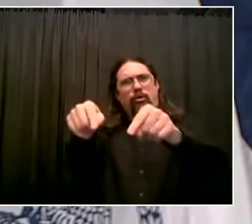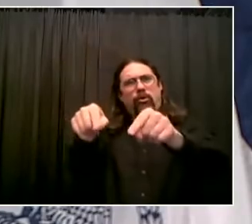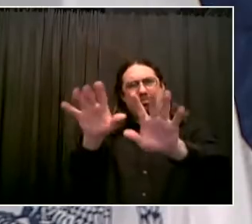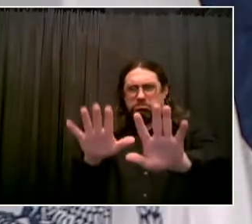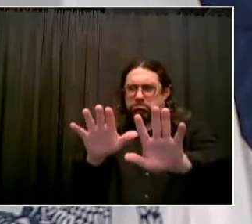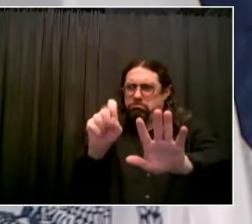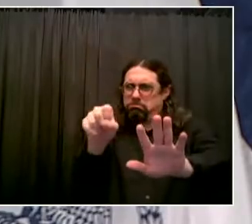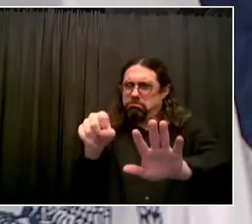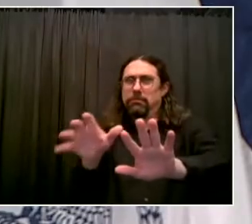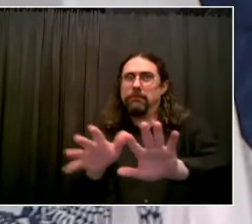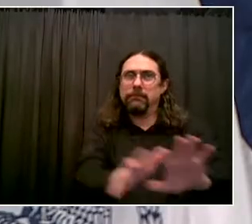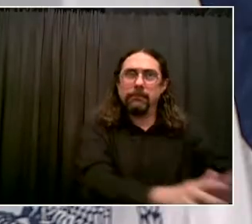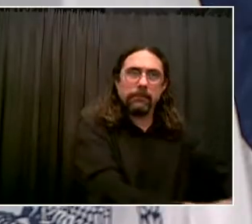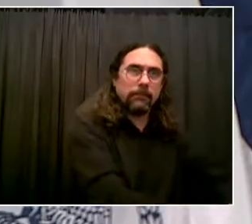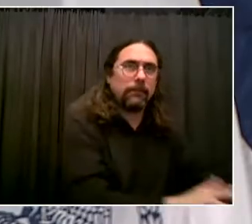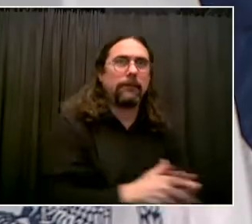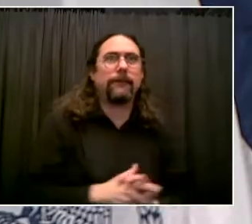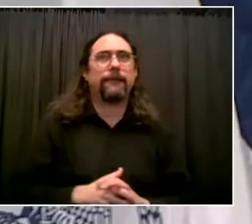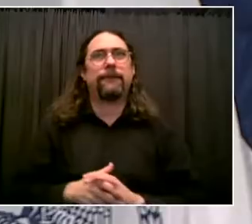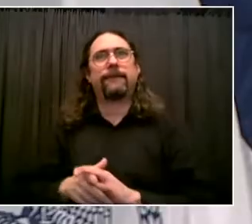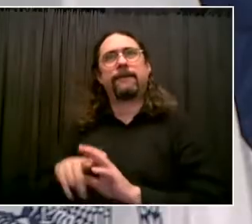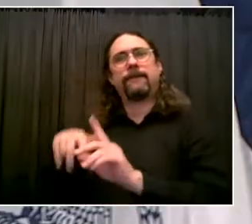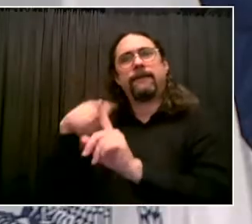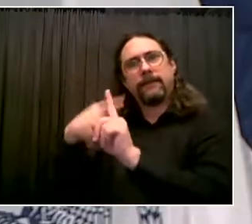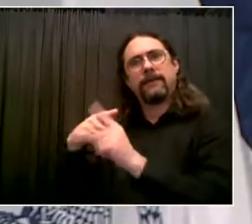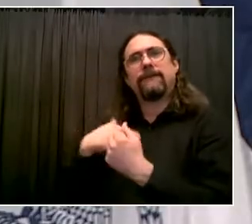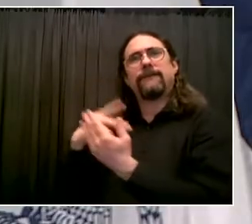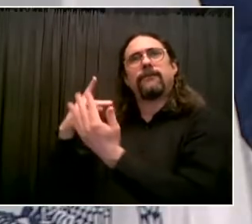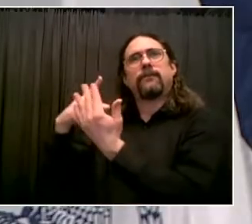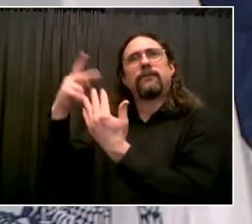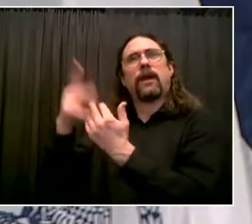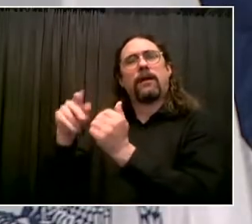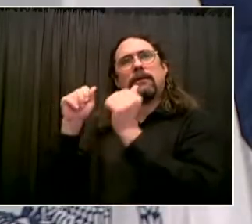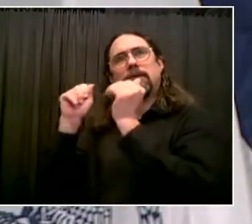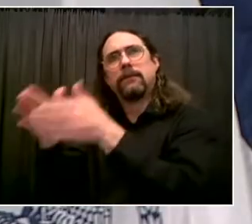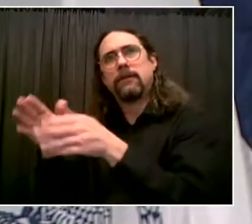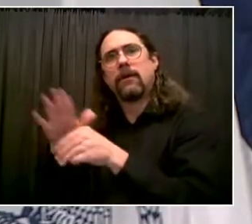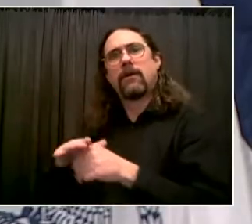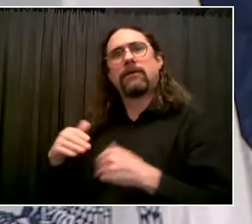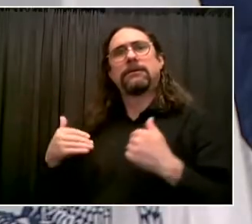ANTI-VIOLENCE WORK WHICH REALLY HELPS DISSUADE YOUNG